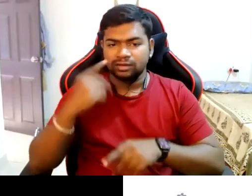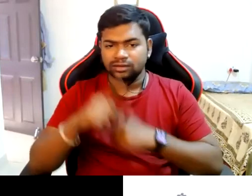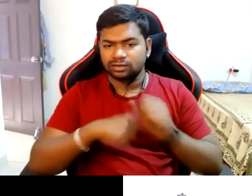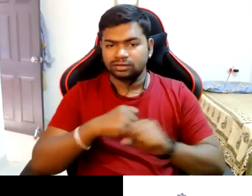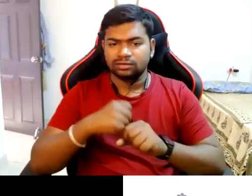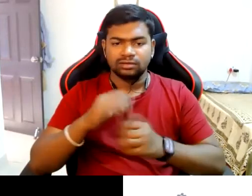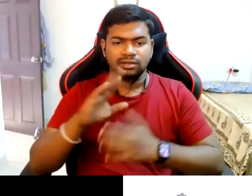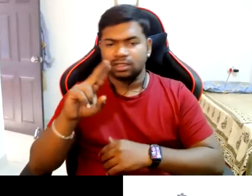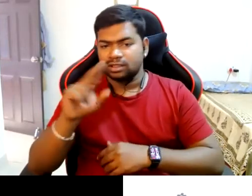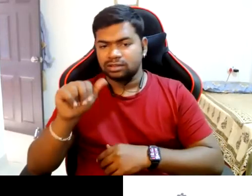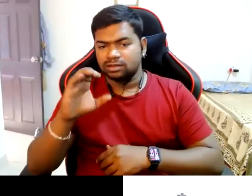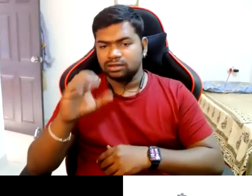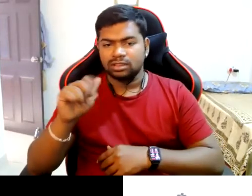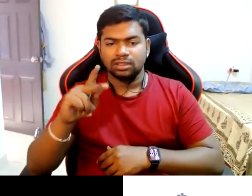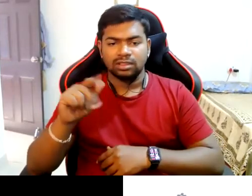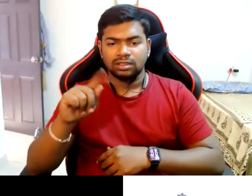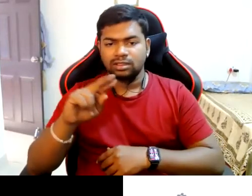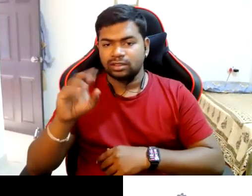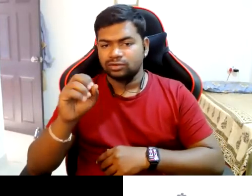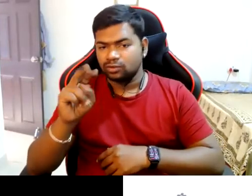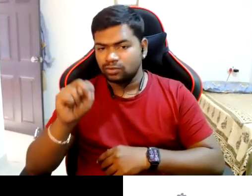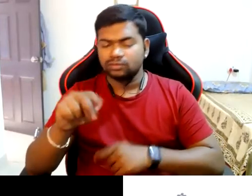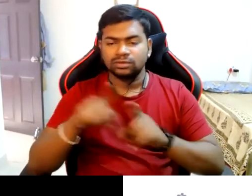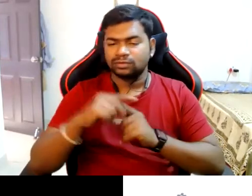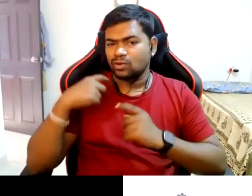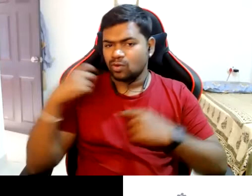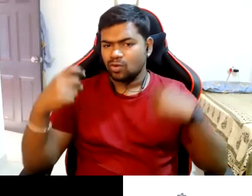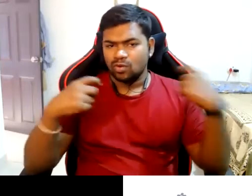so from my colleagues perspectives. initially My colleagues have no idea what is lipreading.